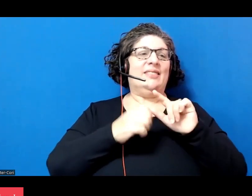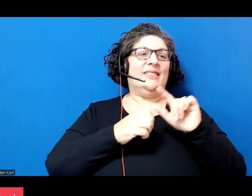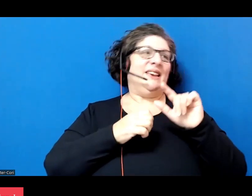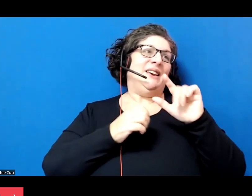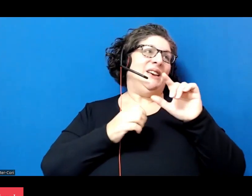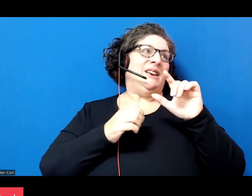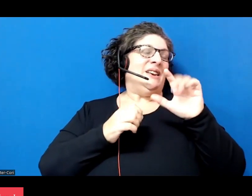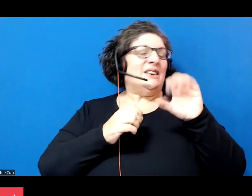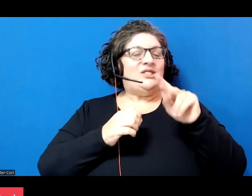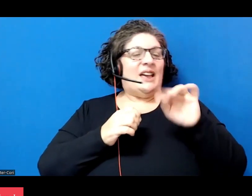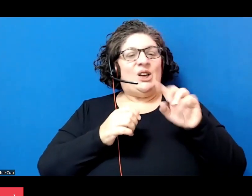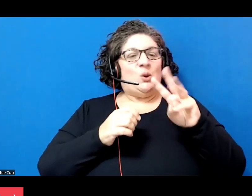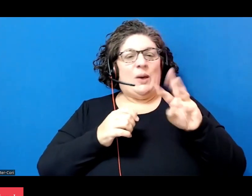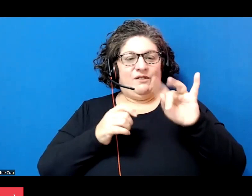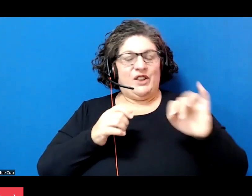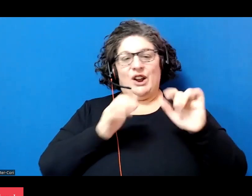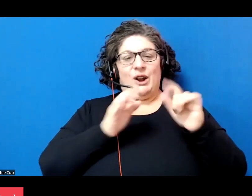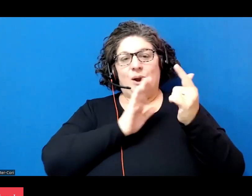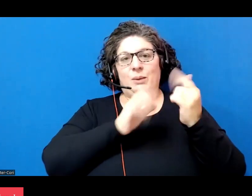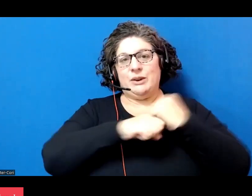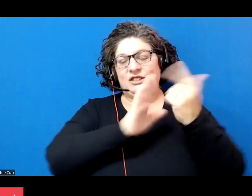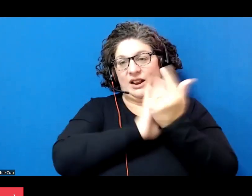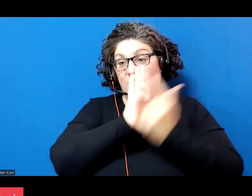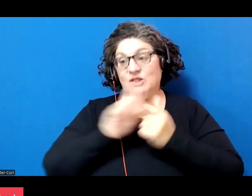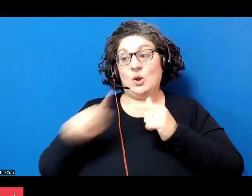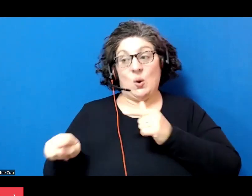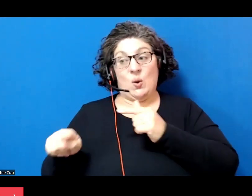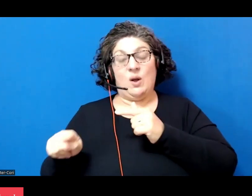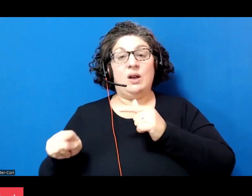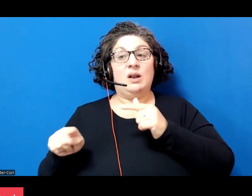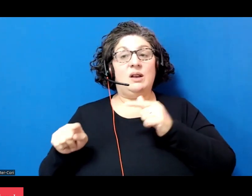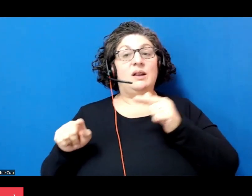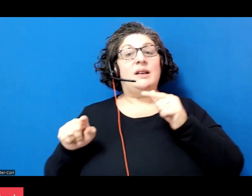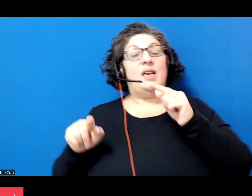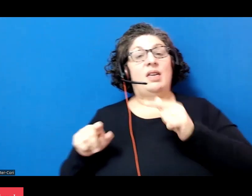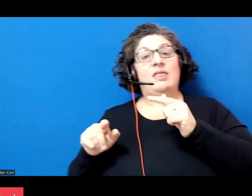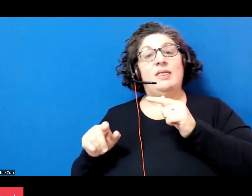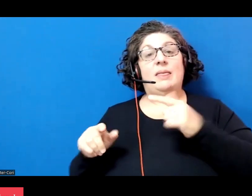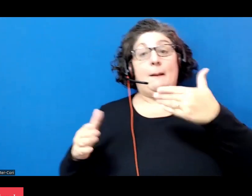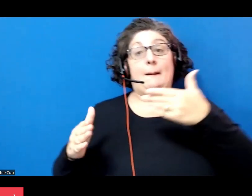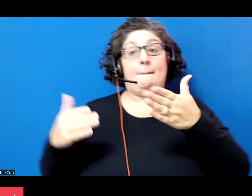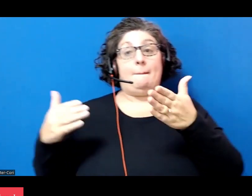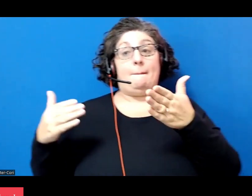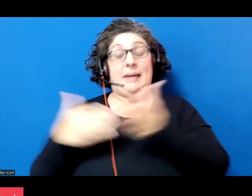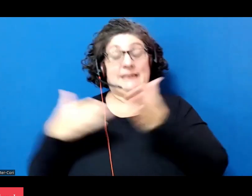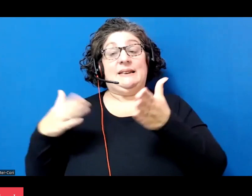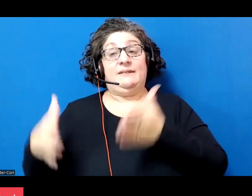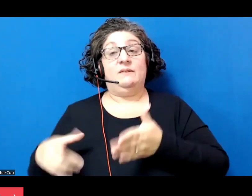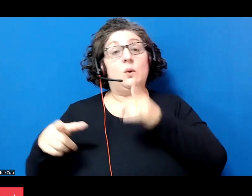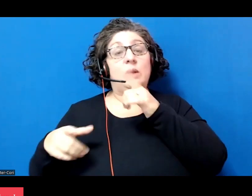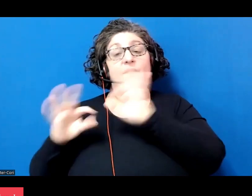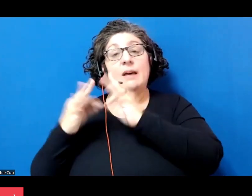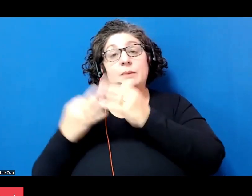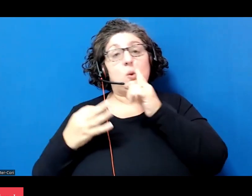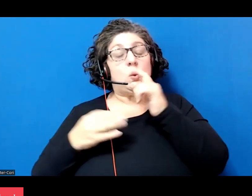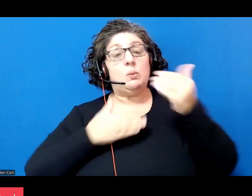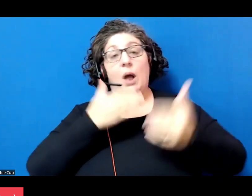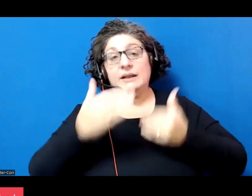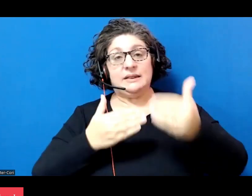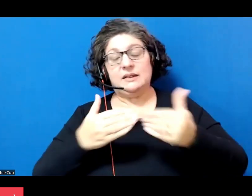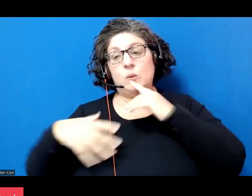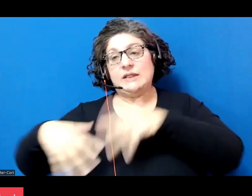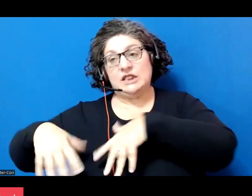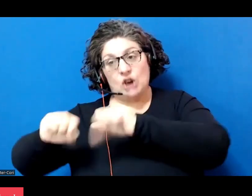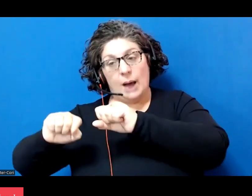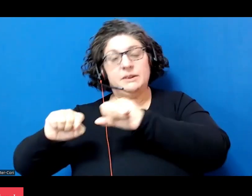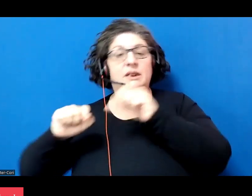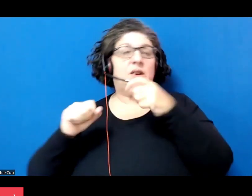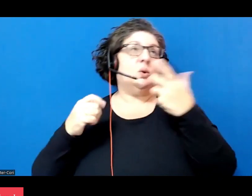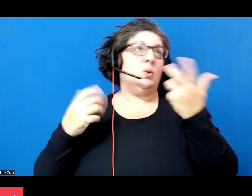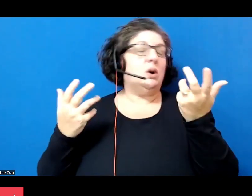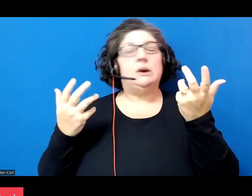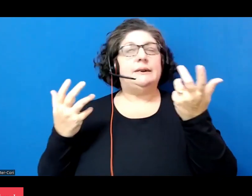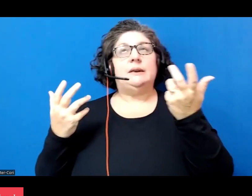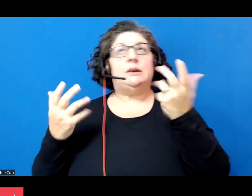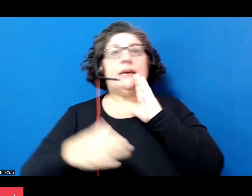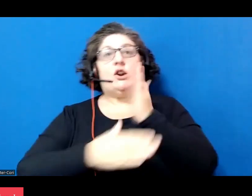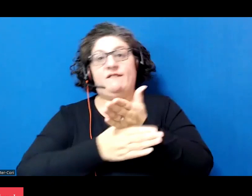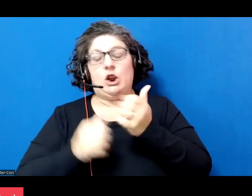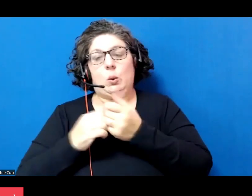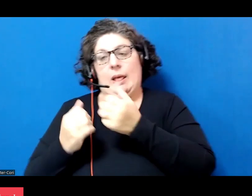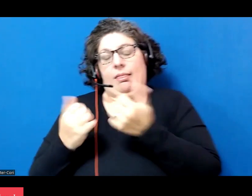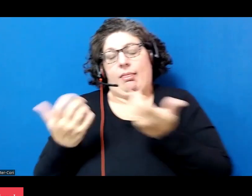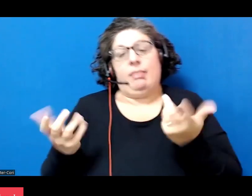So the process was adopted a little bit or interfered with, they would say, when Indian